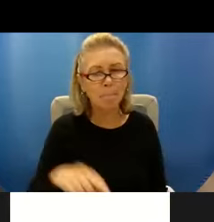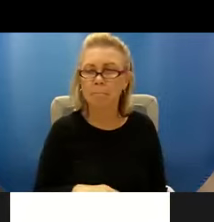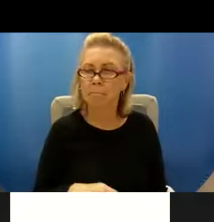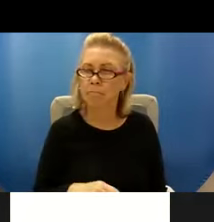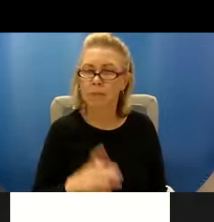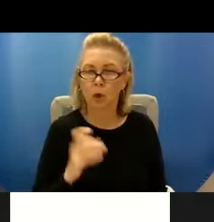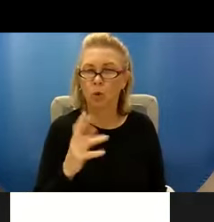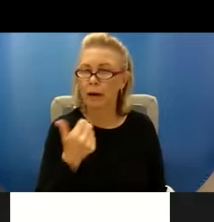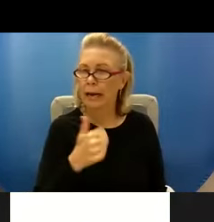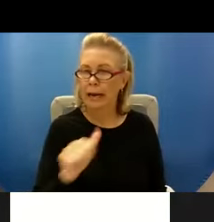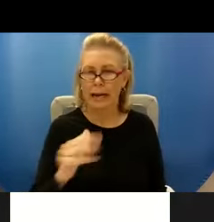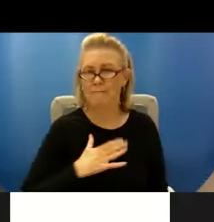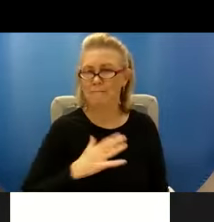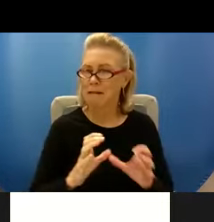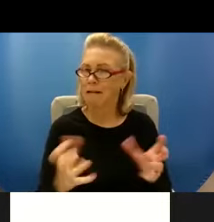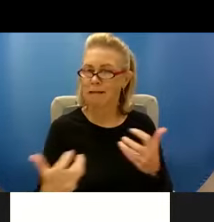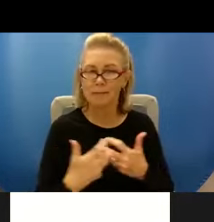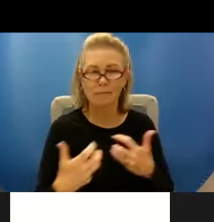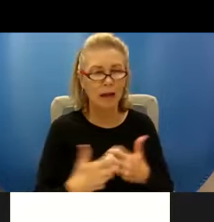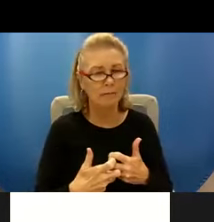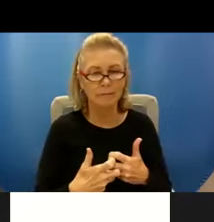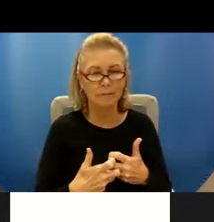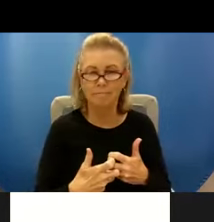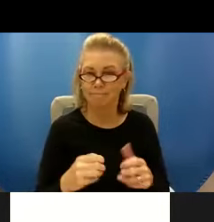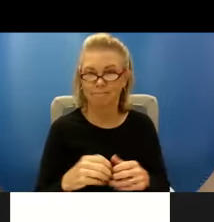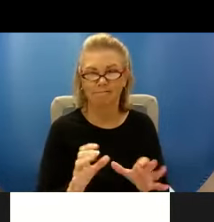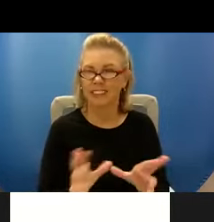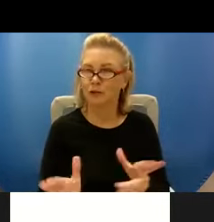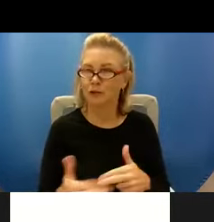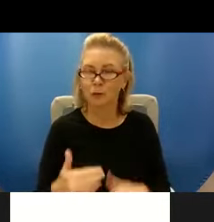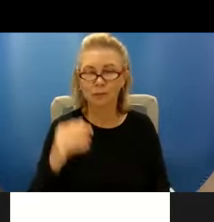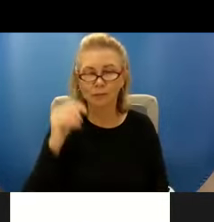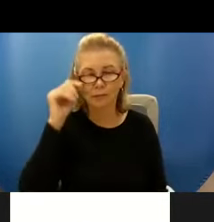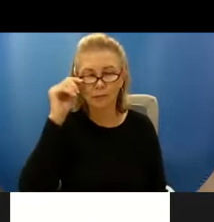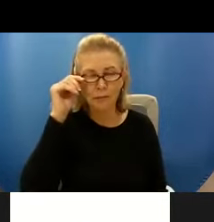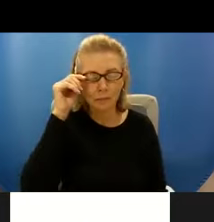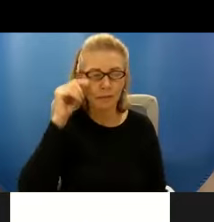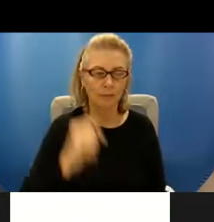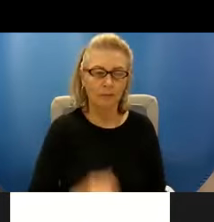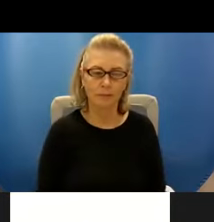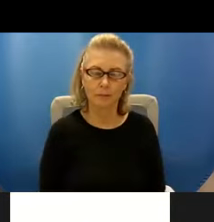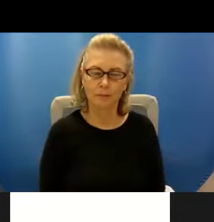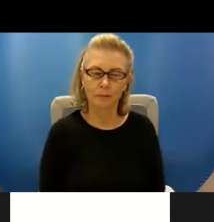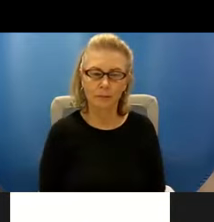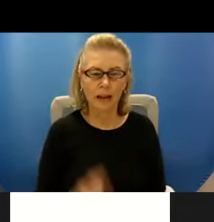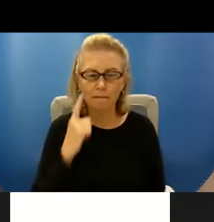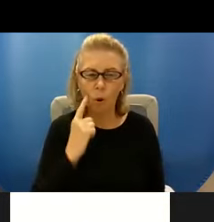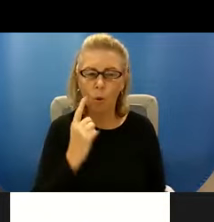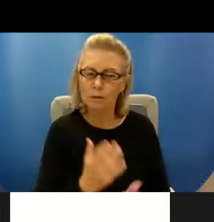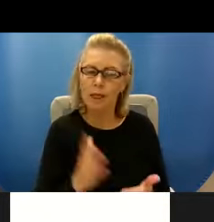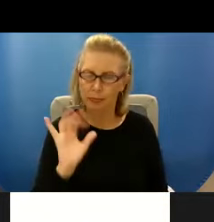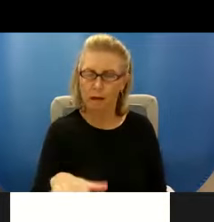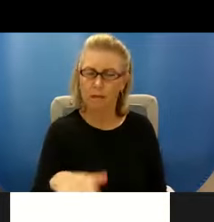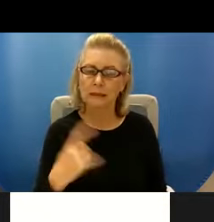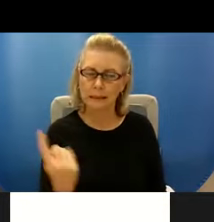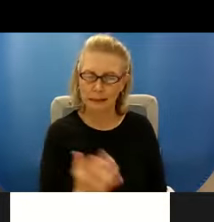of my classmates in the classroom and this is something that i really appreciate, like, a lot.